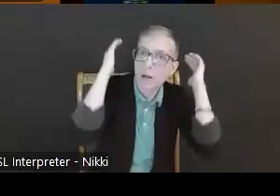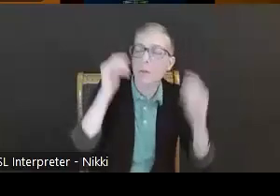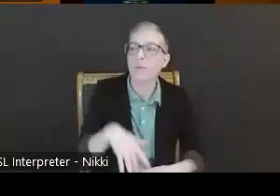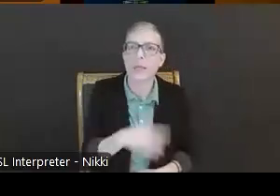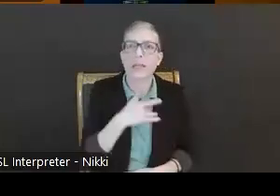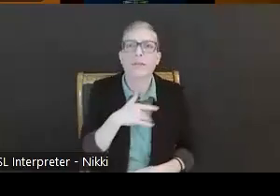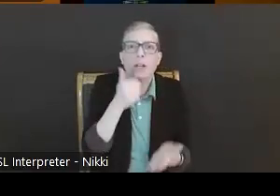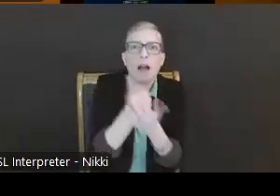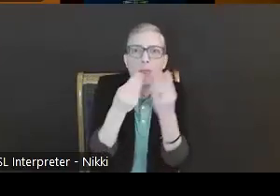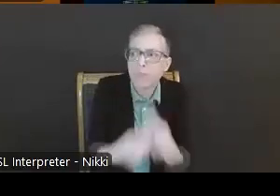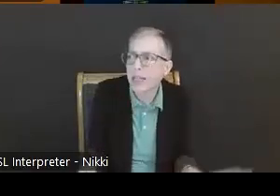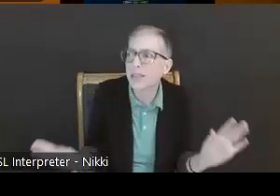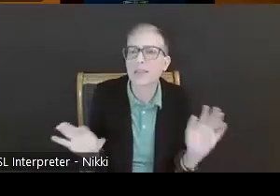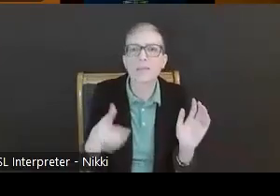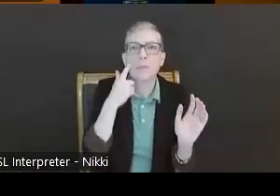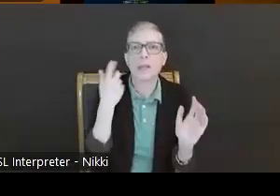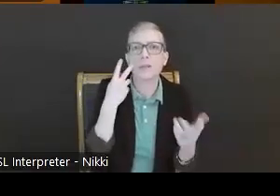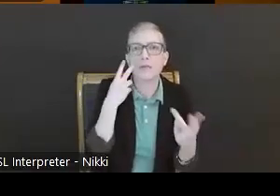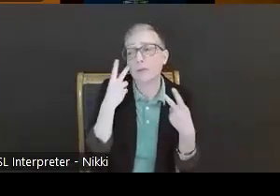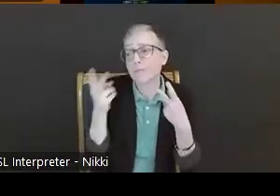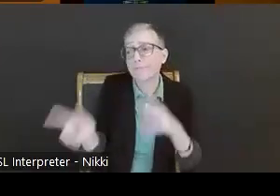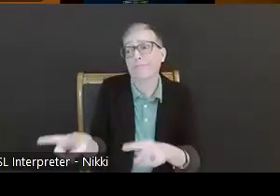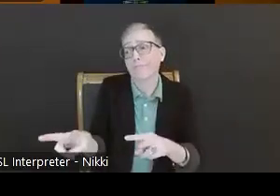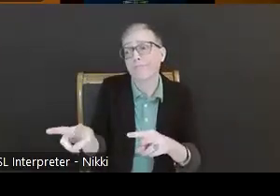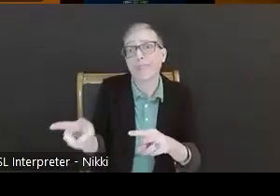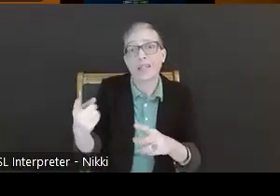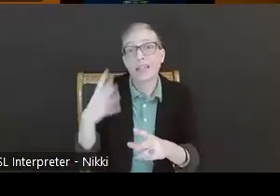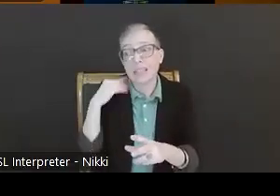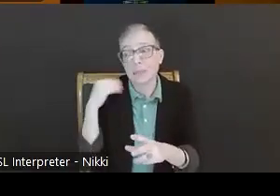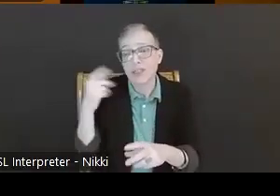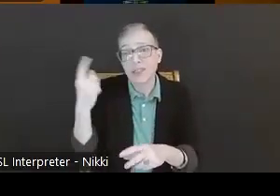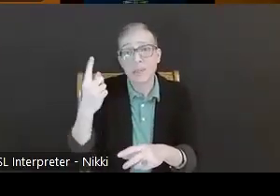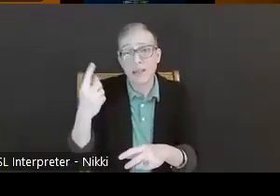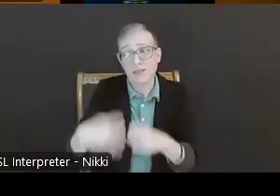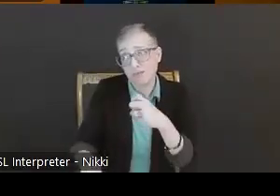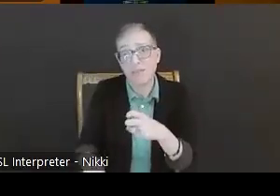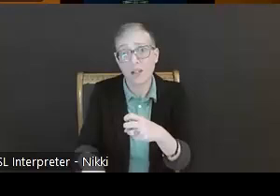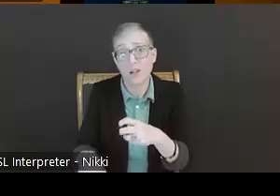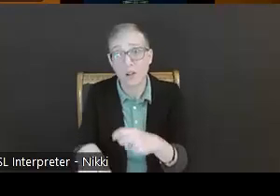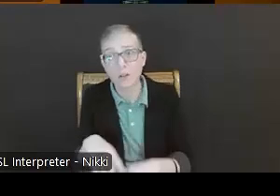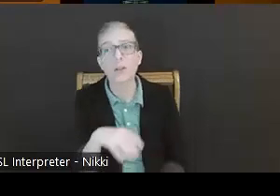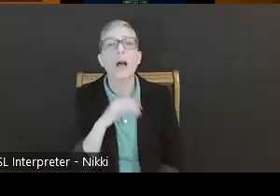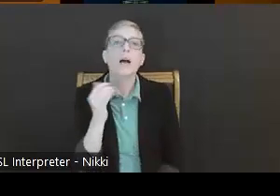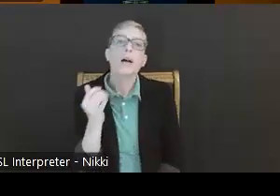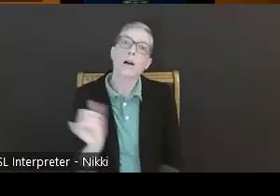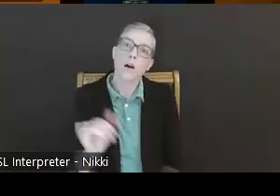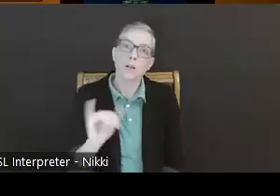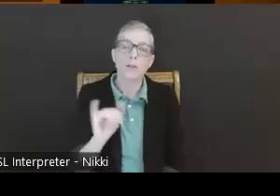really difficult um and and then a another common experience that causes distress in caregivers